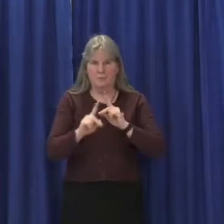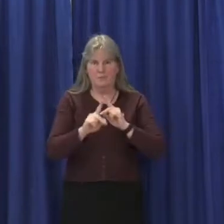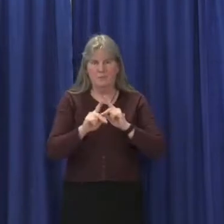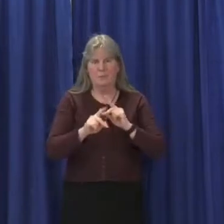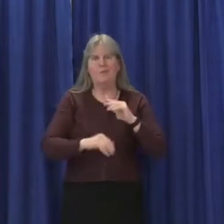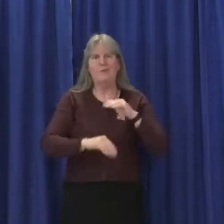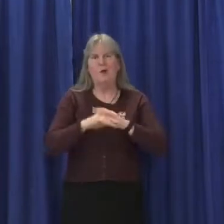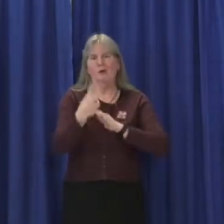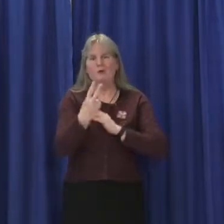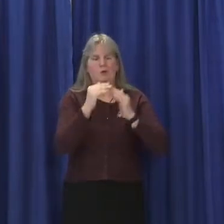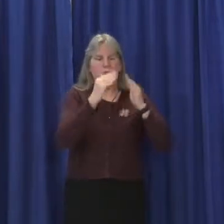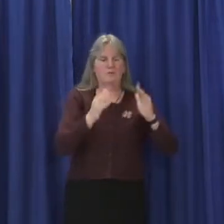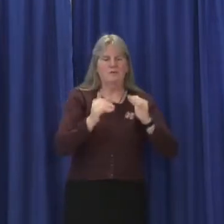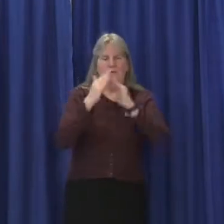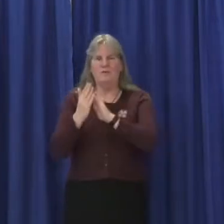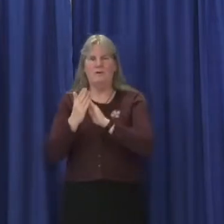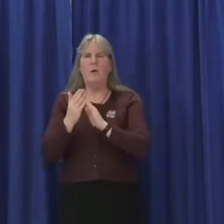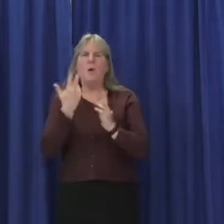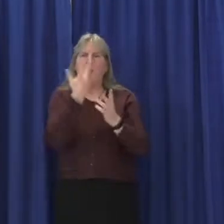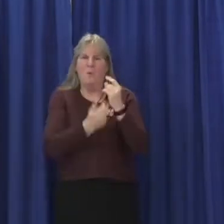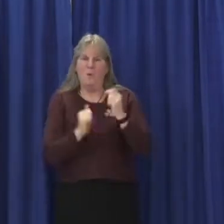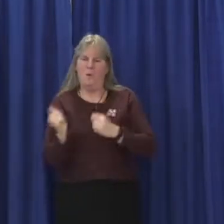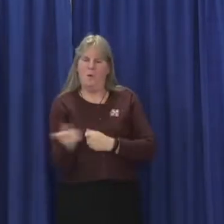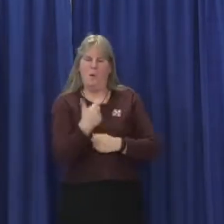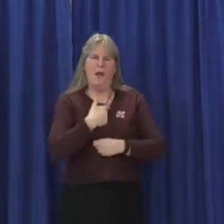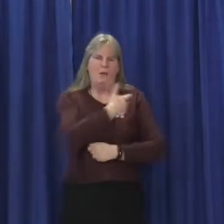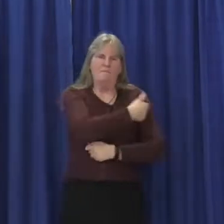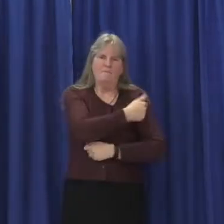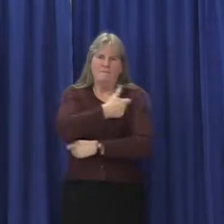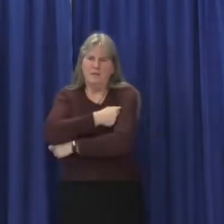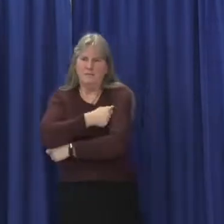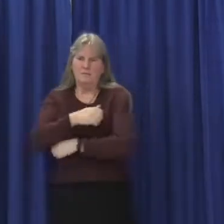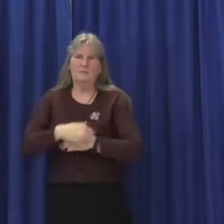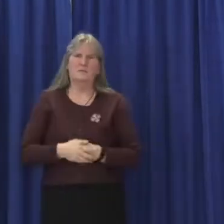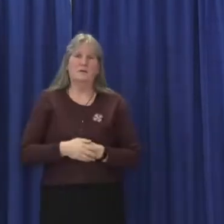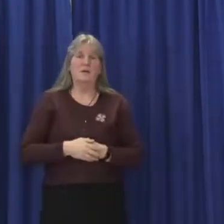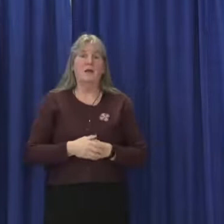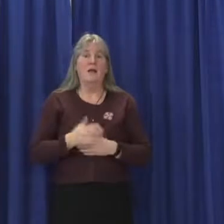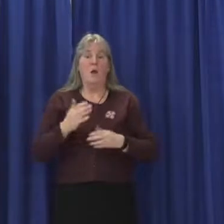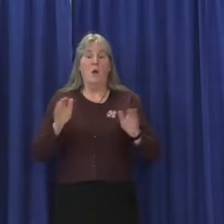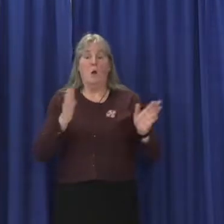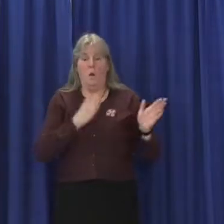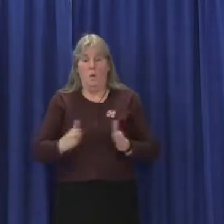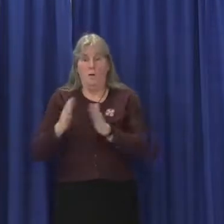two vaccinated households. For organized events and classes at recreation and